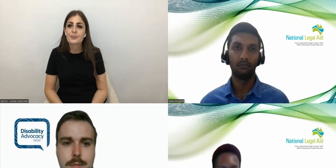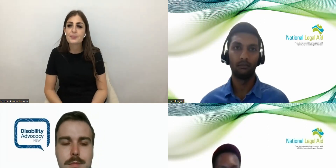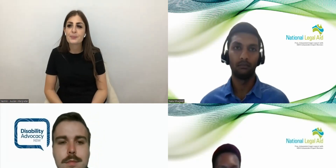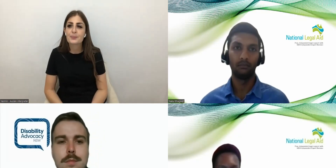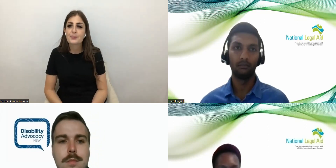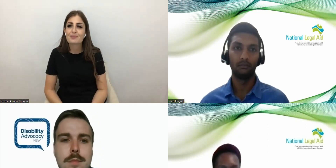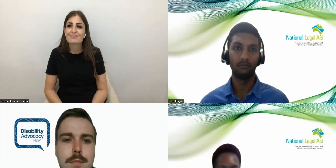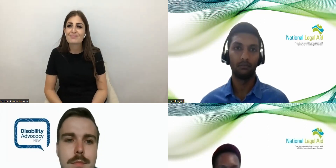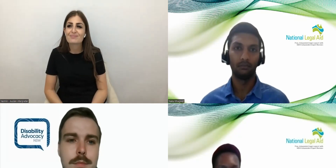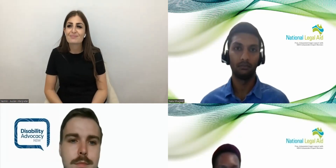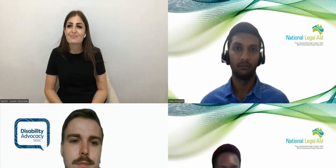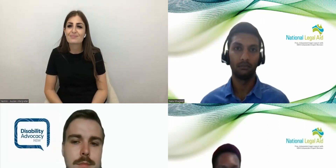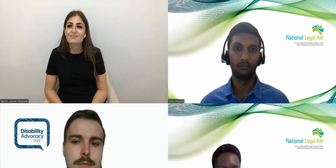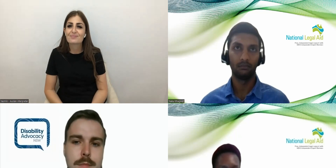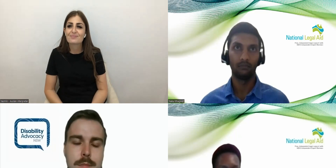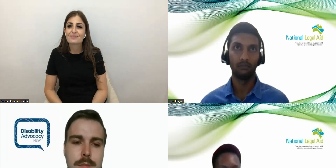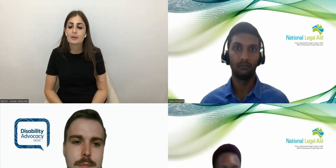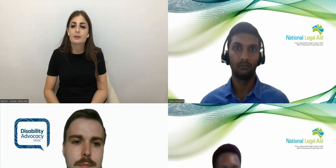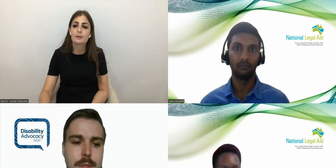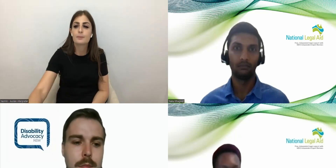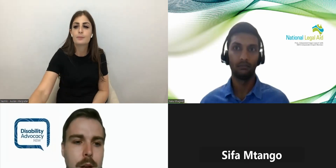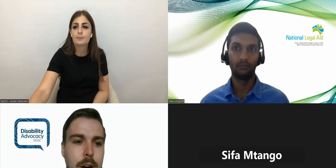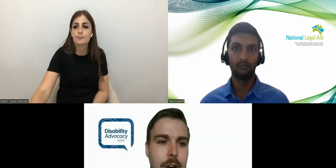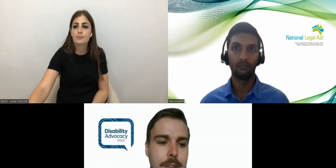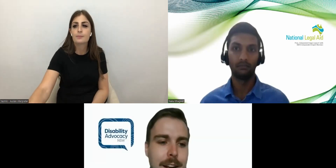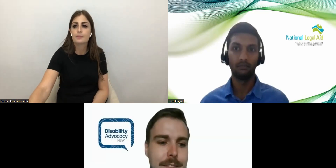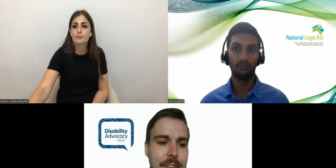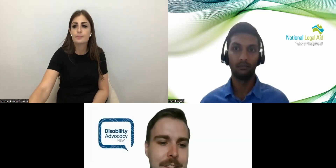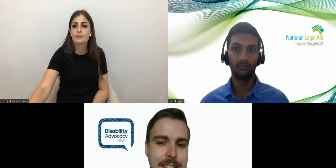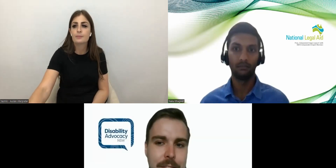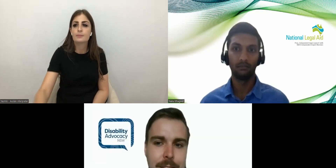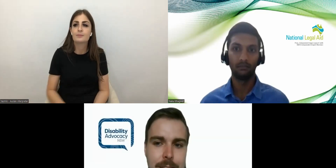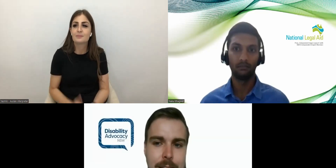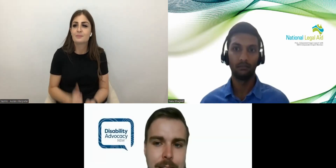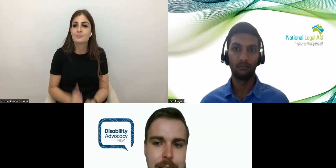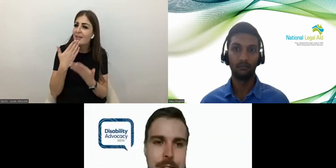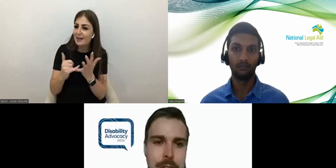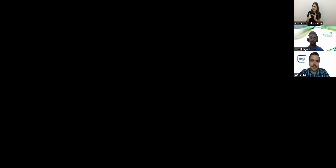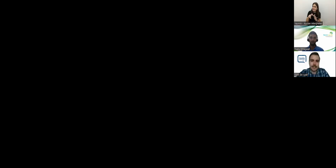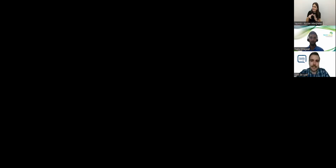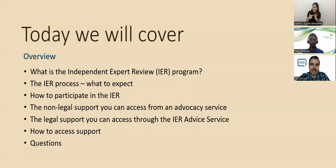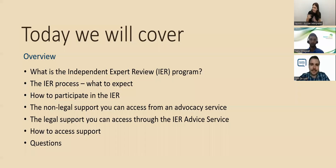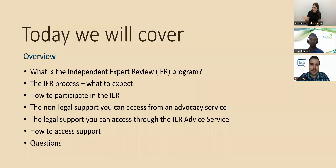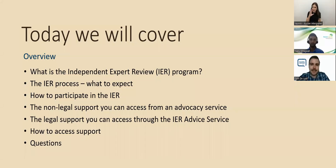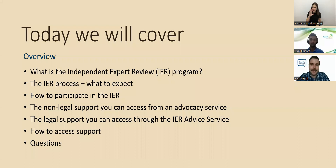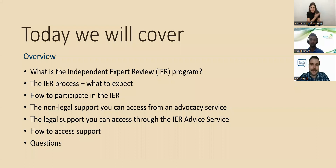Sam: Thank you, good afternoon everyone.